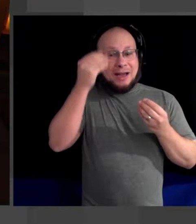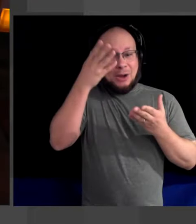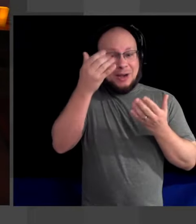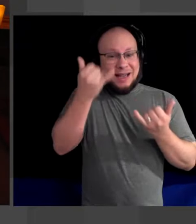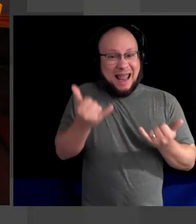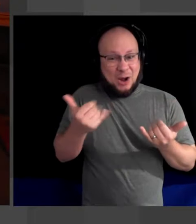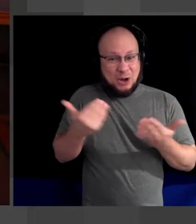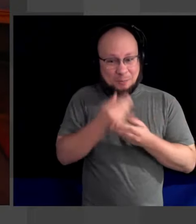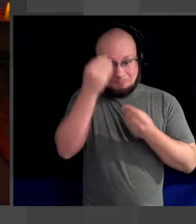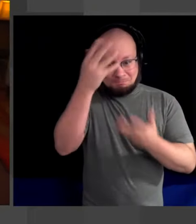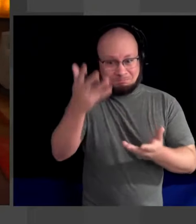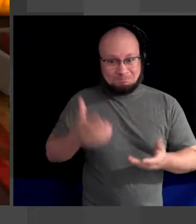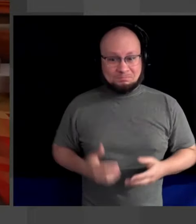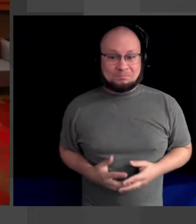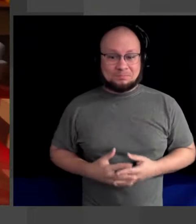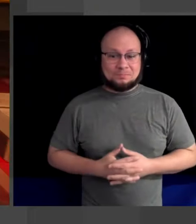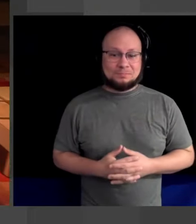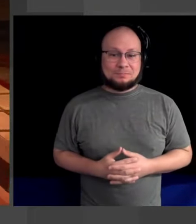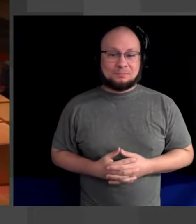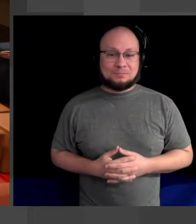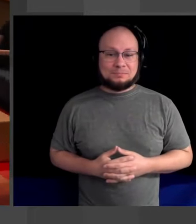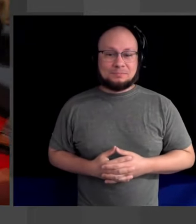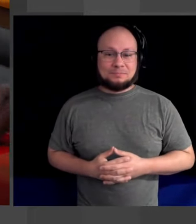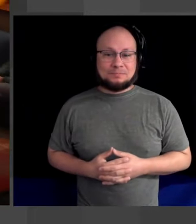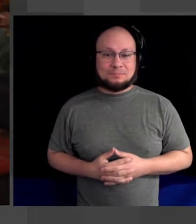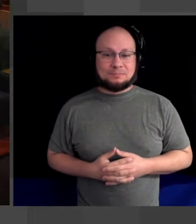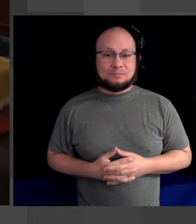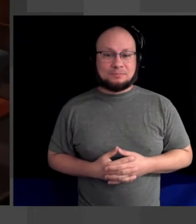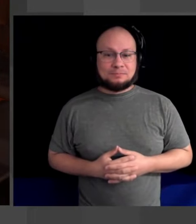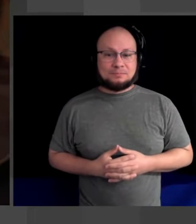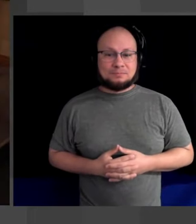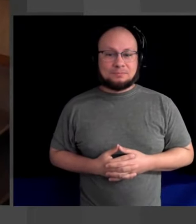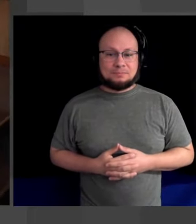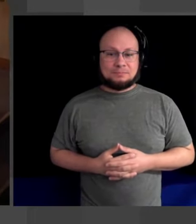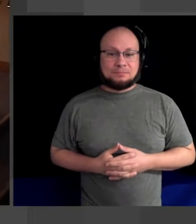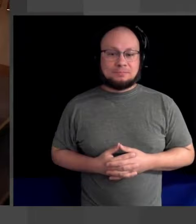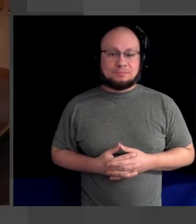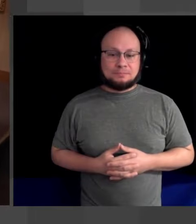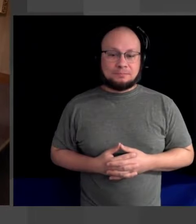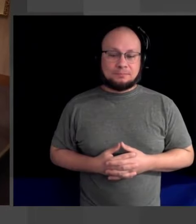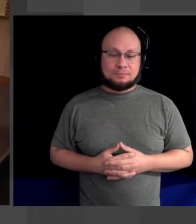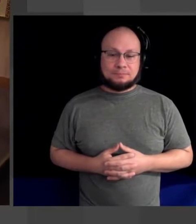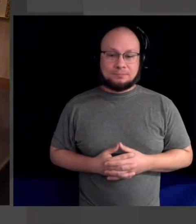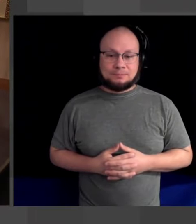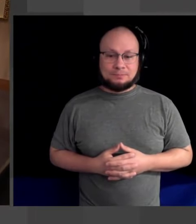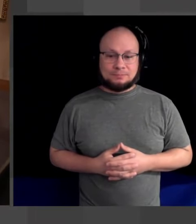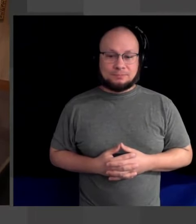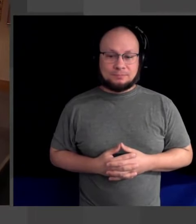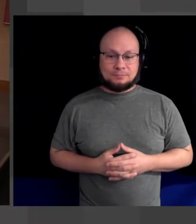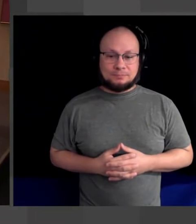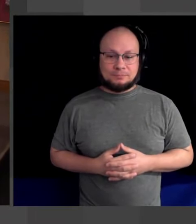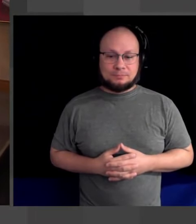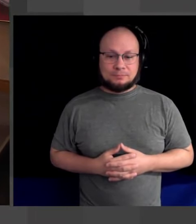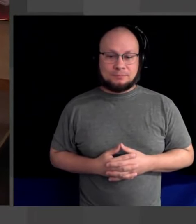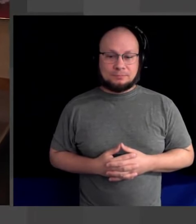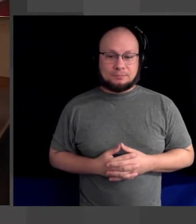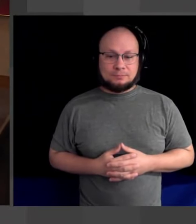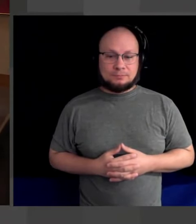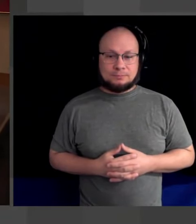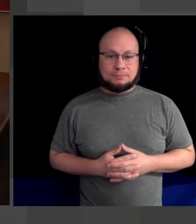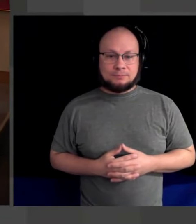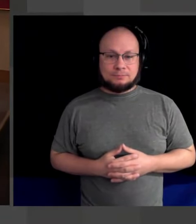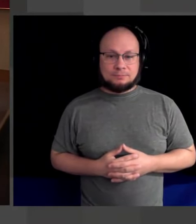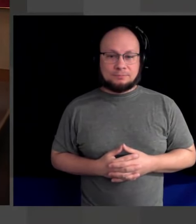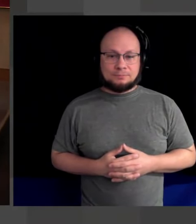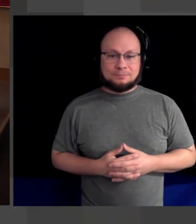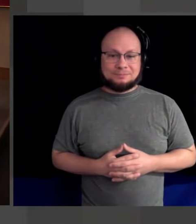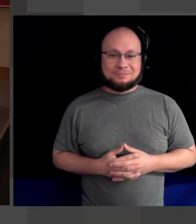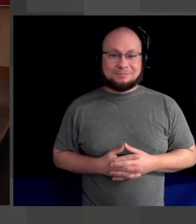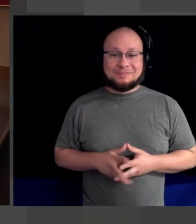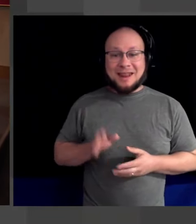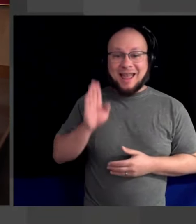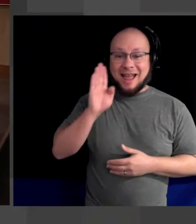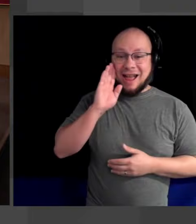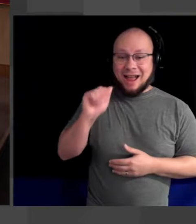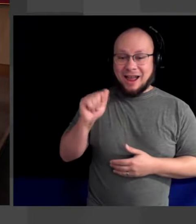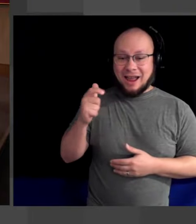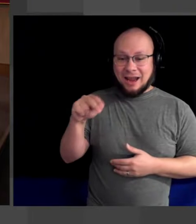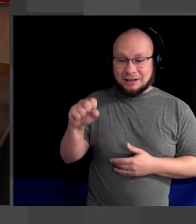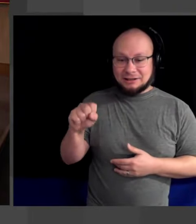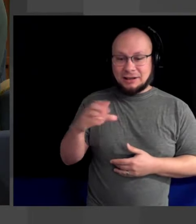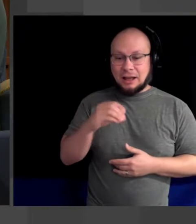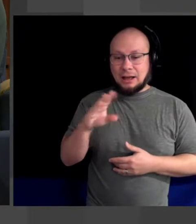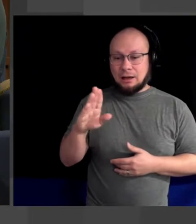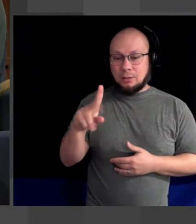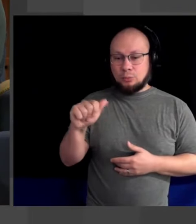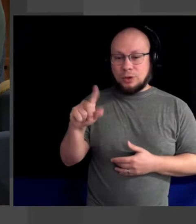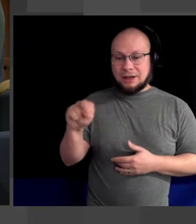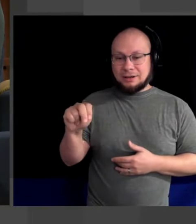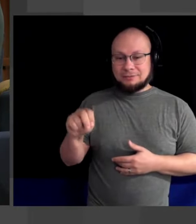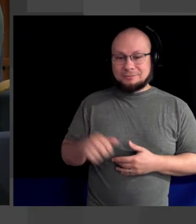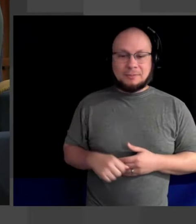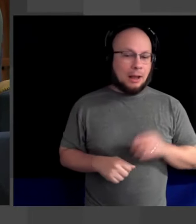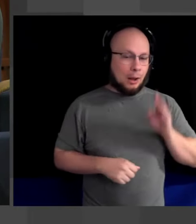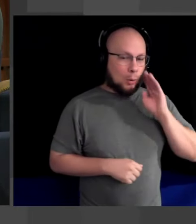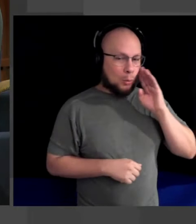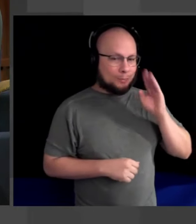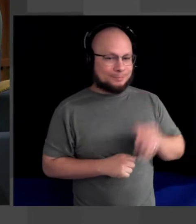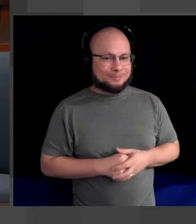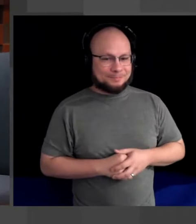WE ARE GOING TO TELL YOU.. RIGHT